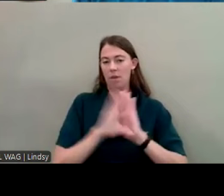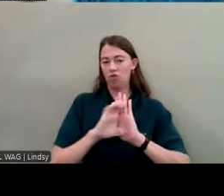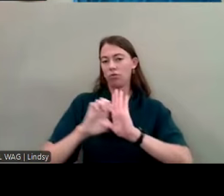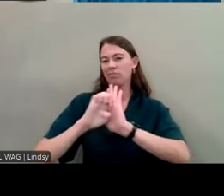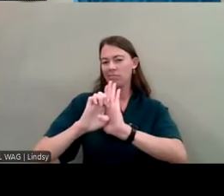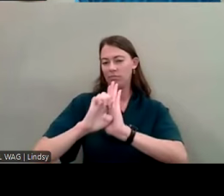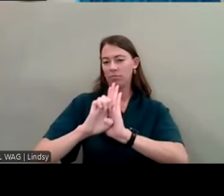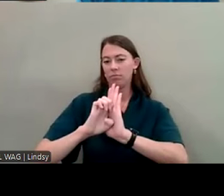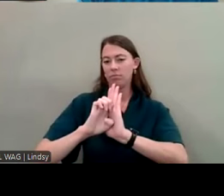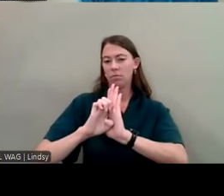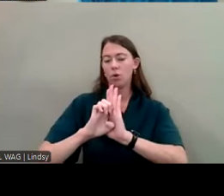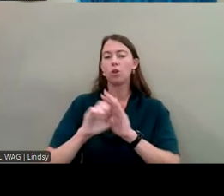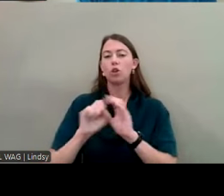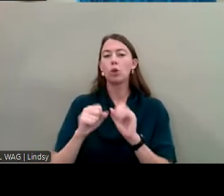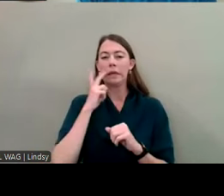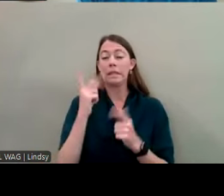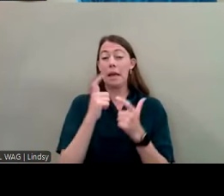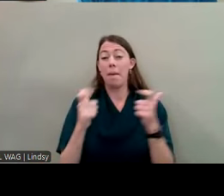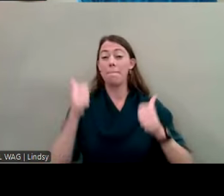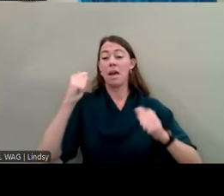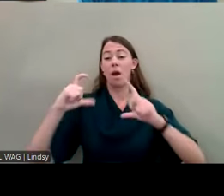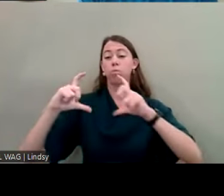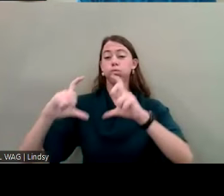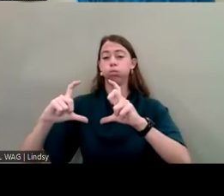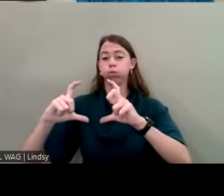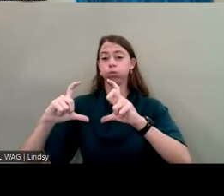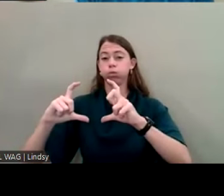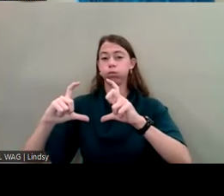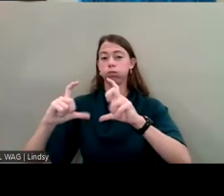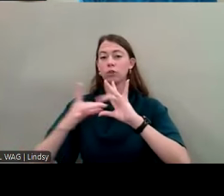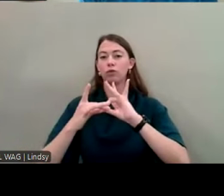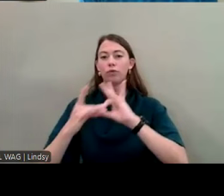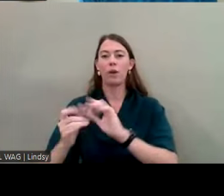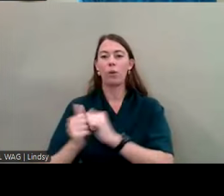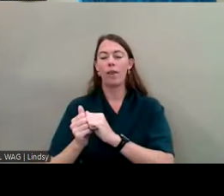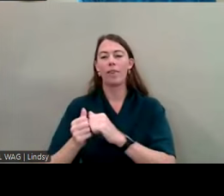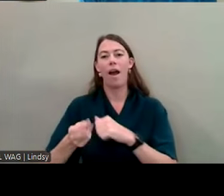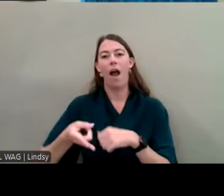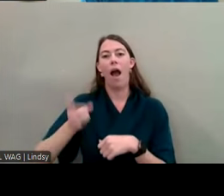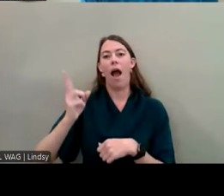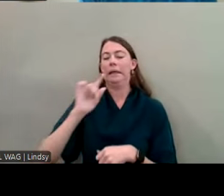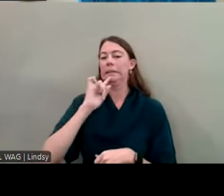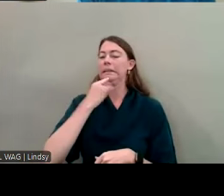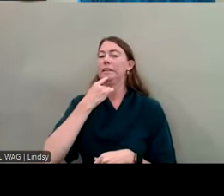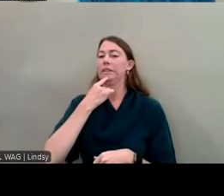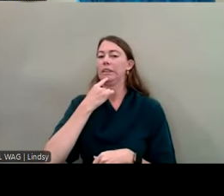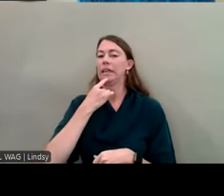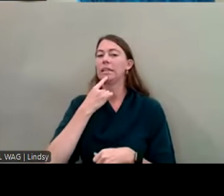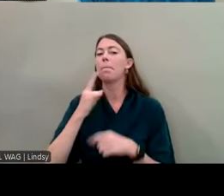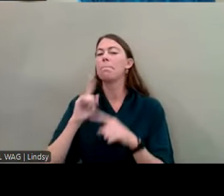the biggest bubble is related to high severity issues with the easy complexity which is 45